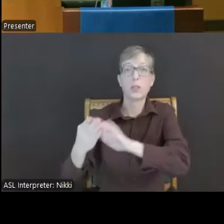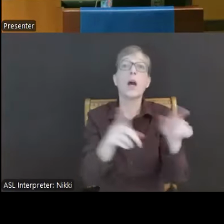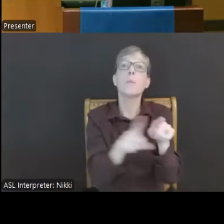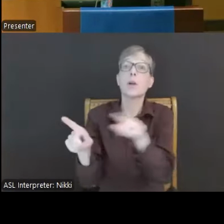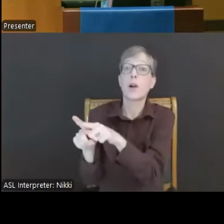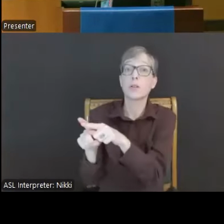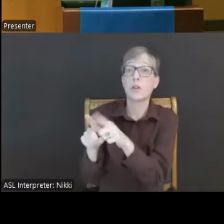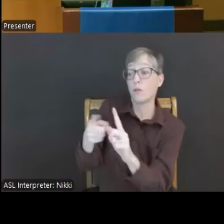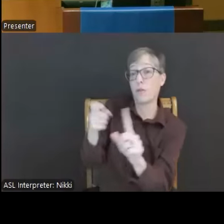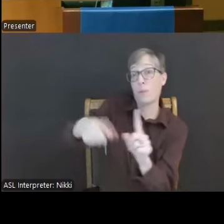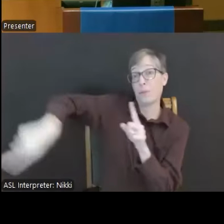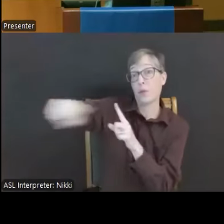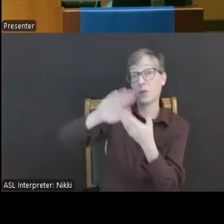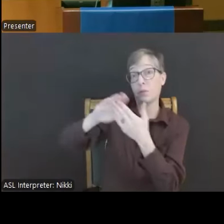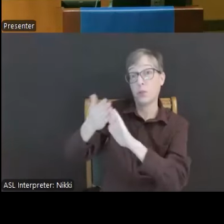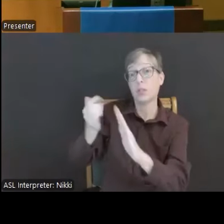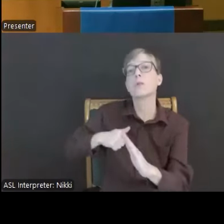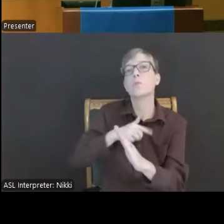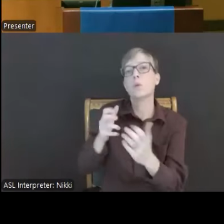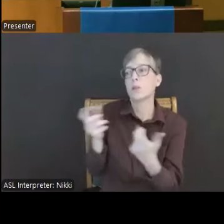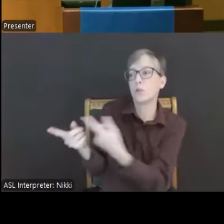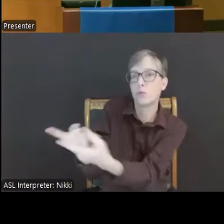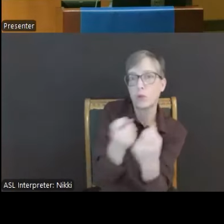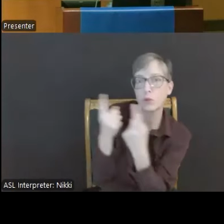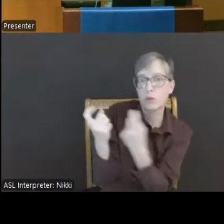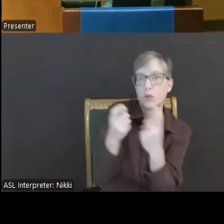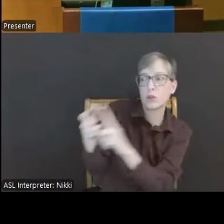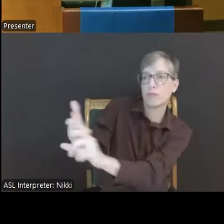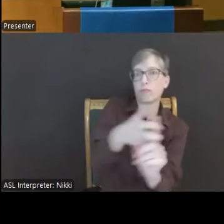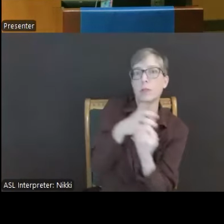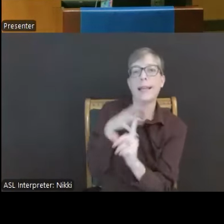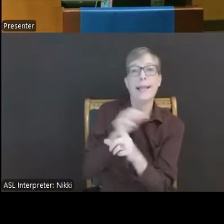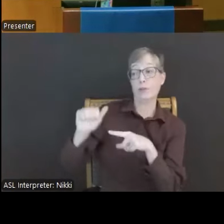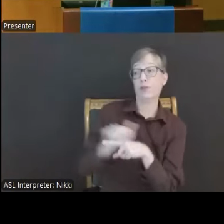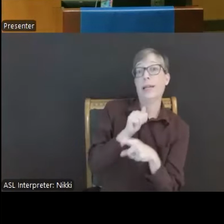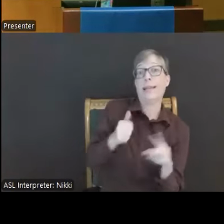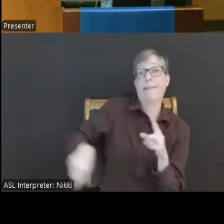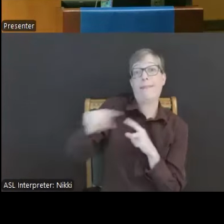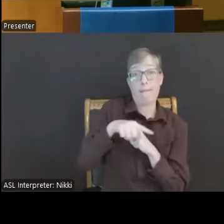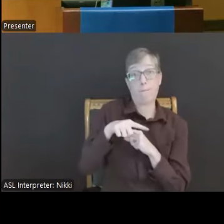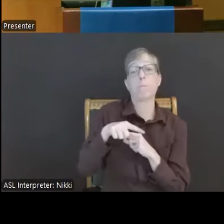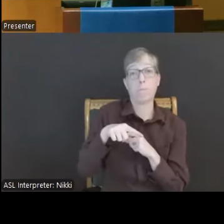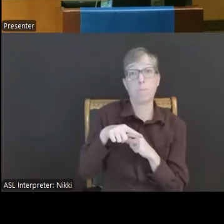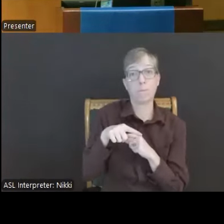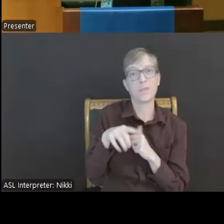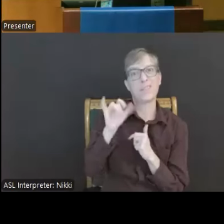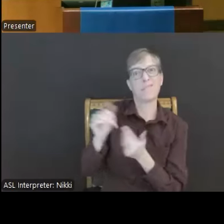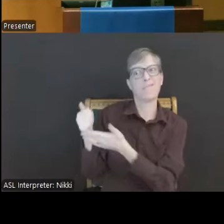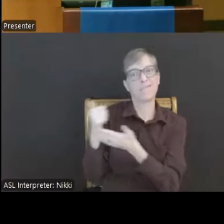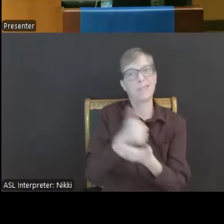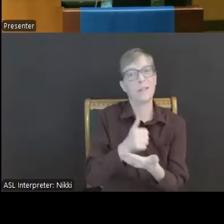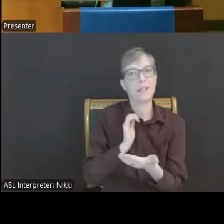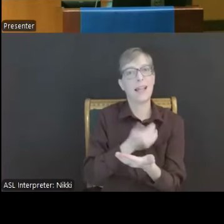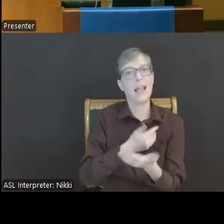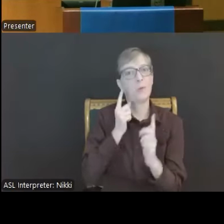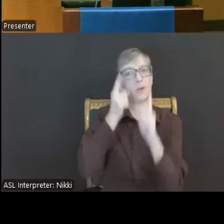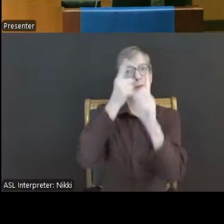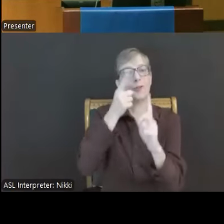communities and so it became an Avenue to be able to uh move our agenda forward um in 2013